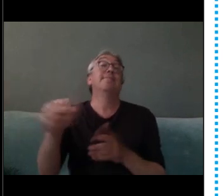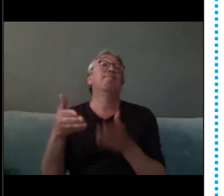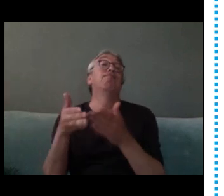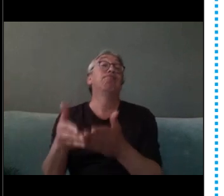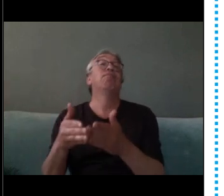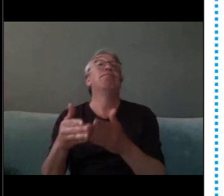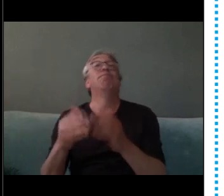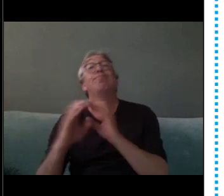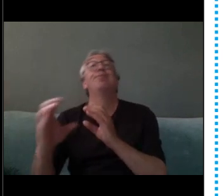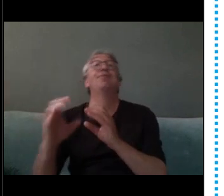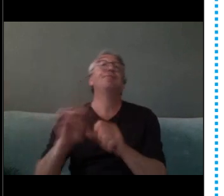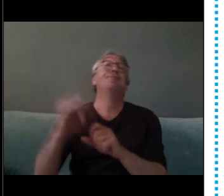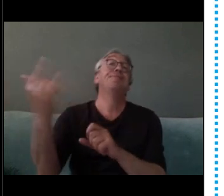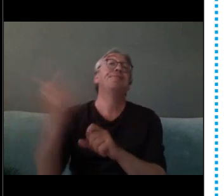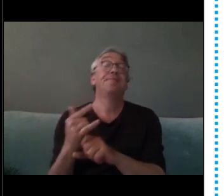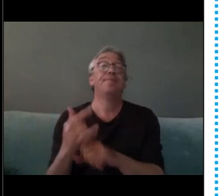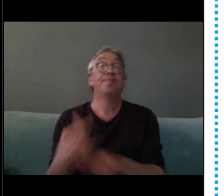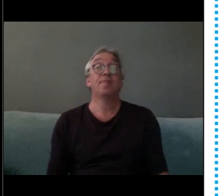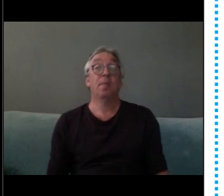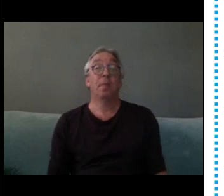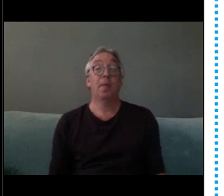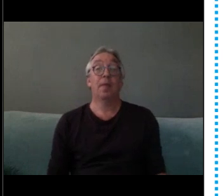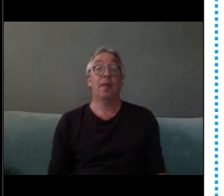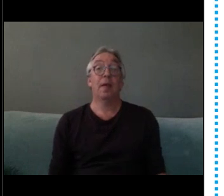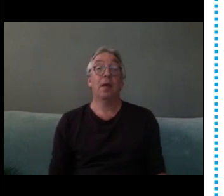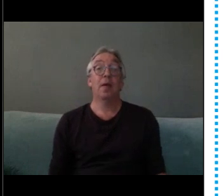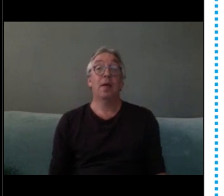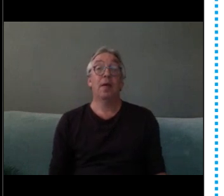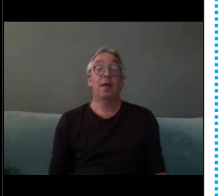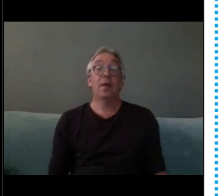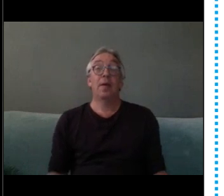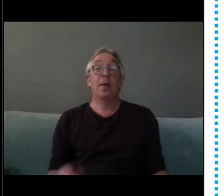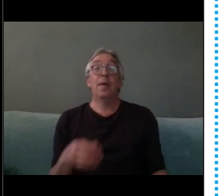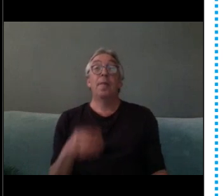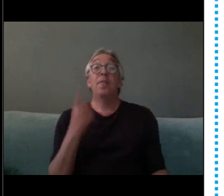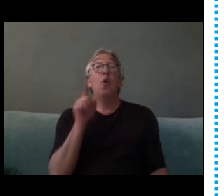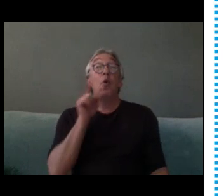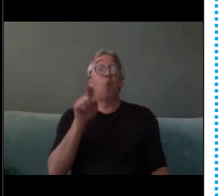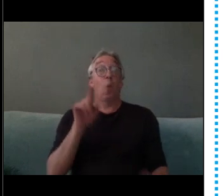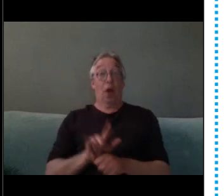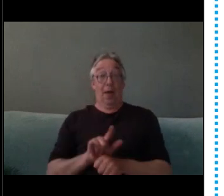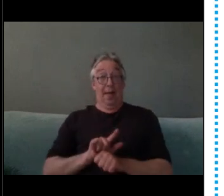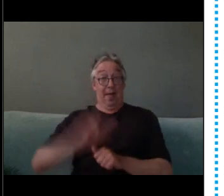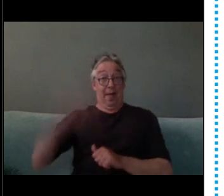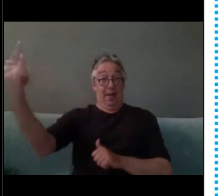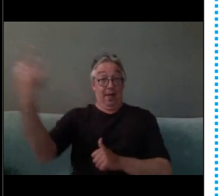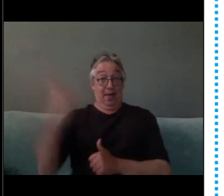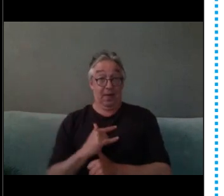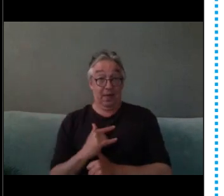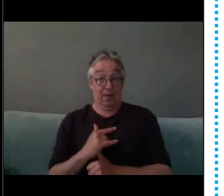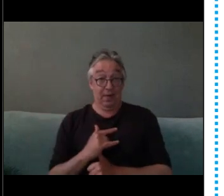But here there are some exemptions, such as for air and water transport.